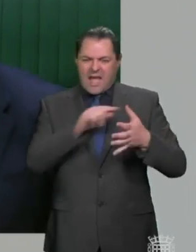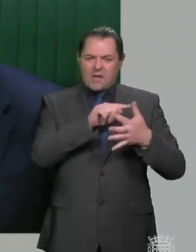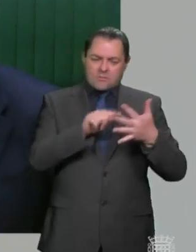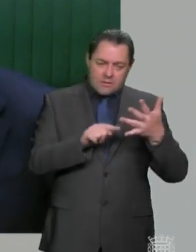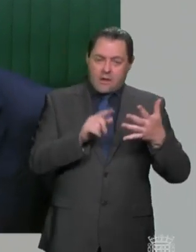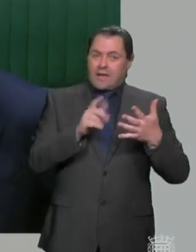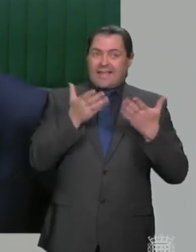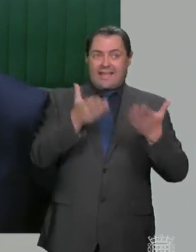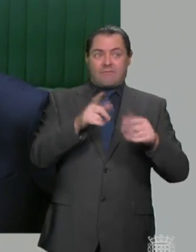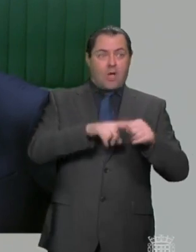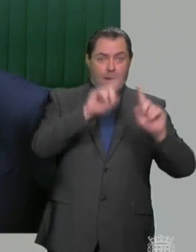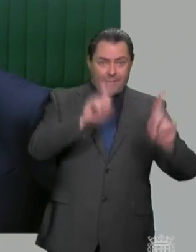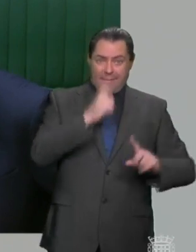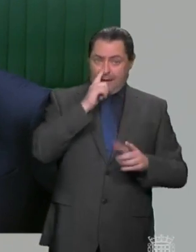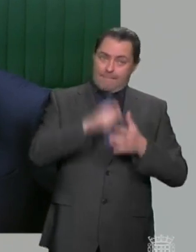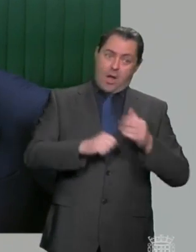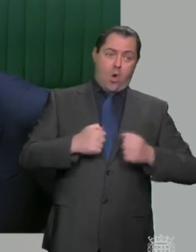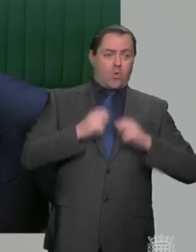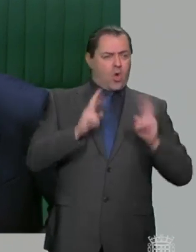people—the opportunity of home ownership in a way they have never had before, with 95%